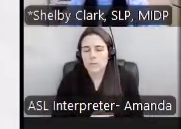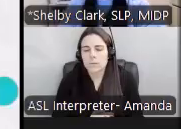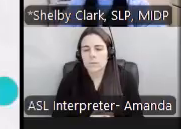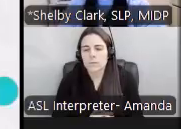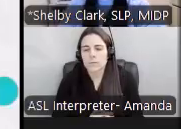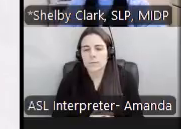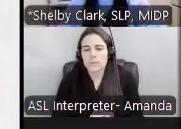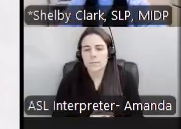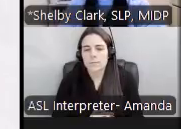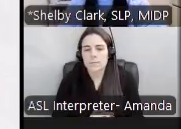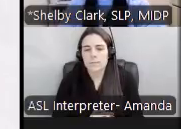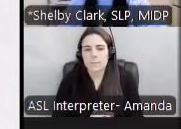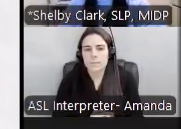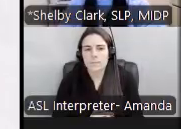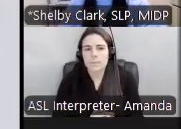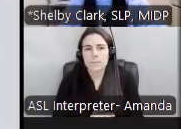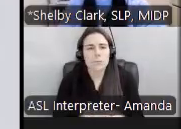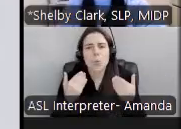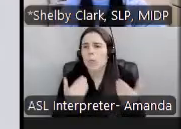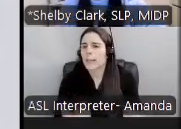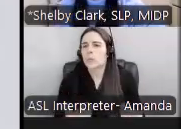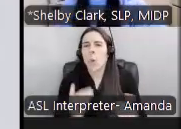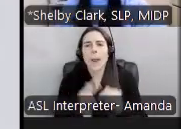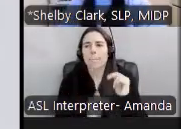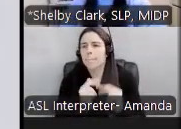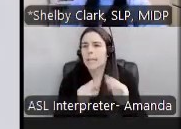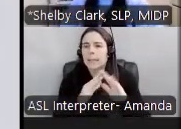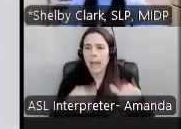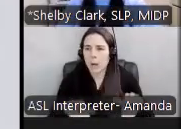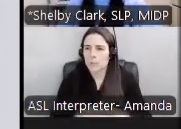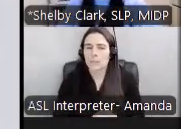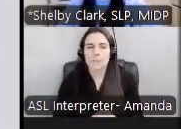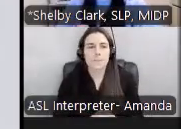All right, so let's build this house every strong.